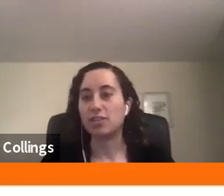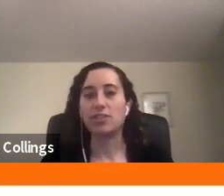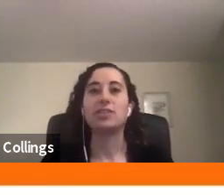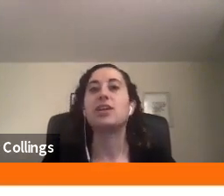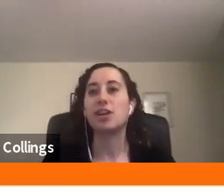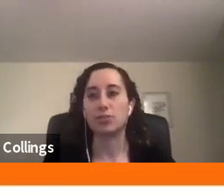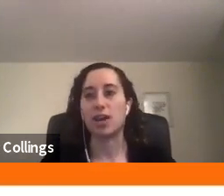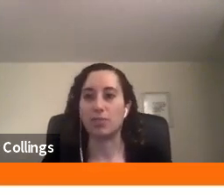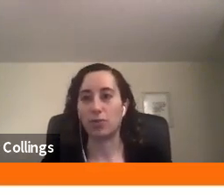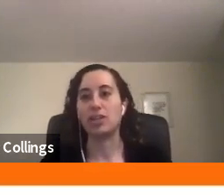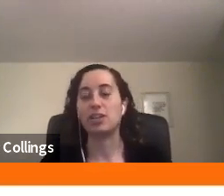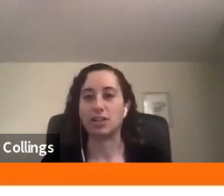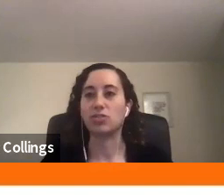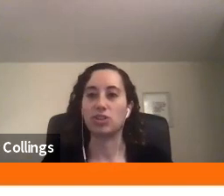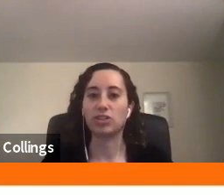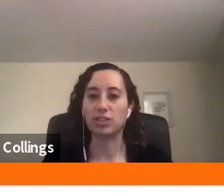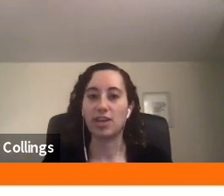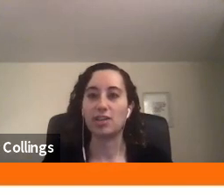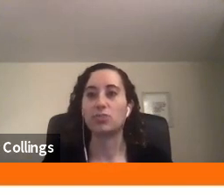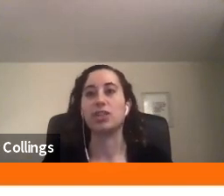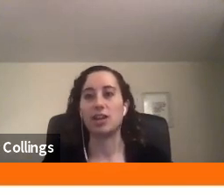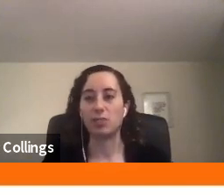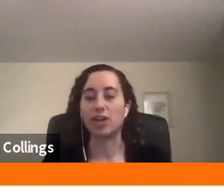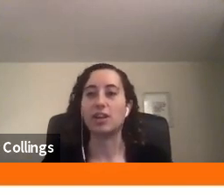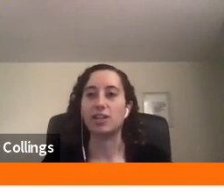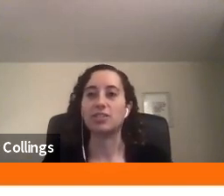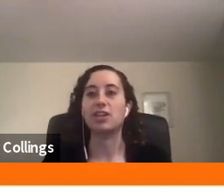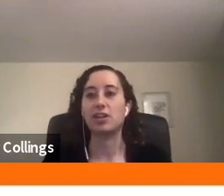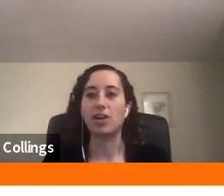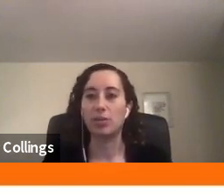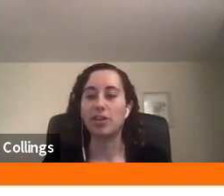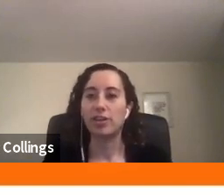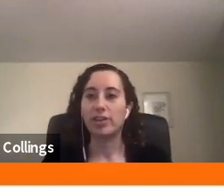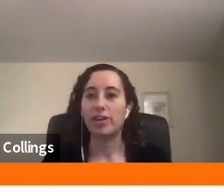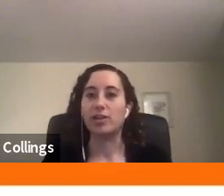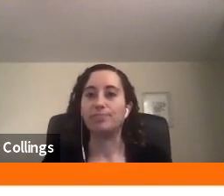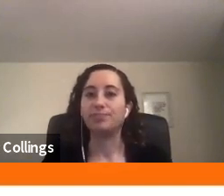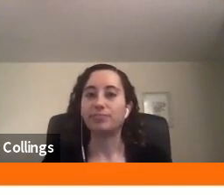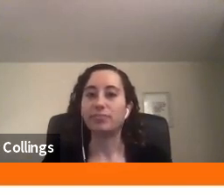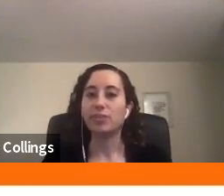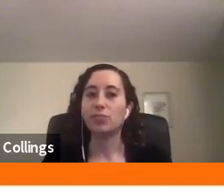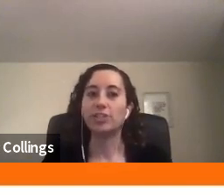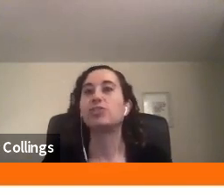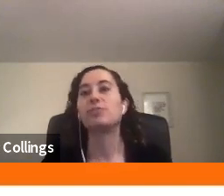So it kind of just leads to this vicious cycle where no one who doesn't fit the stereotype of what an eating